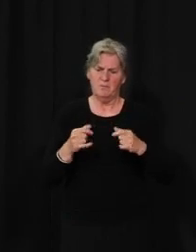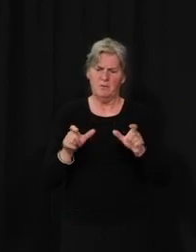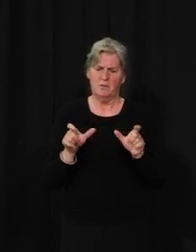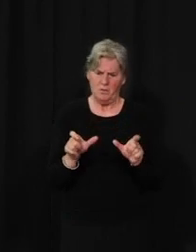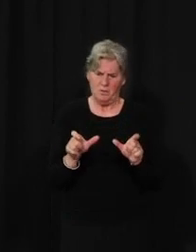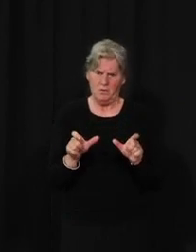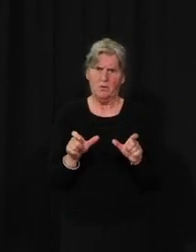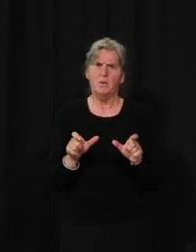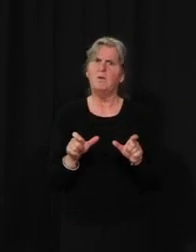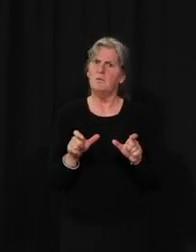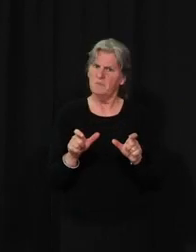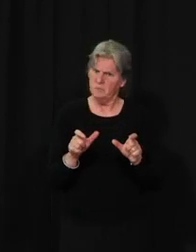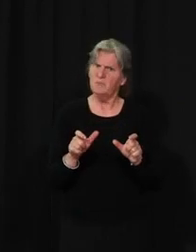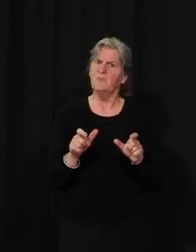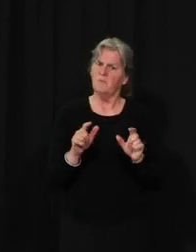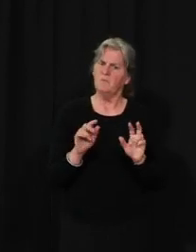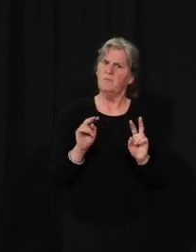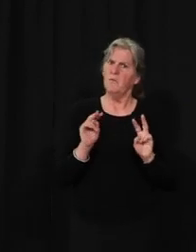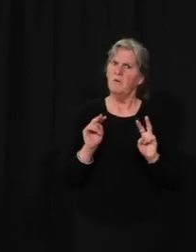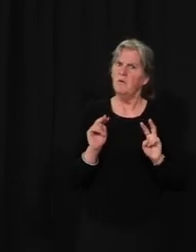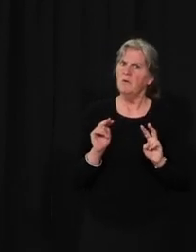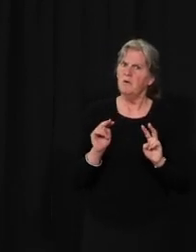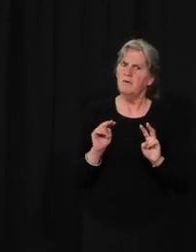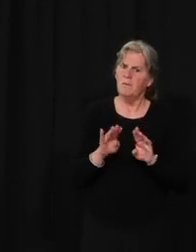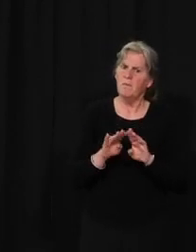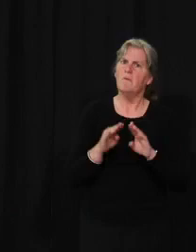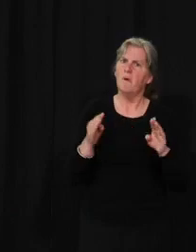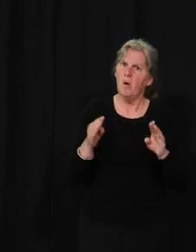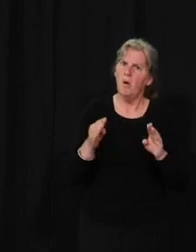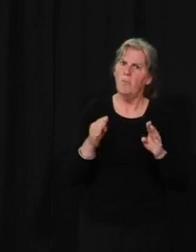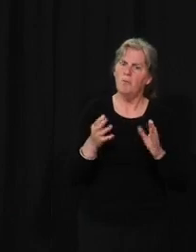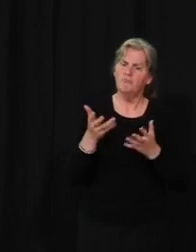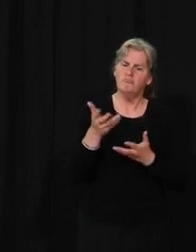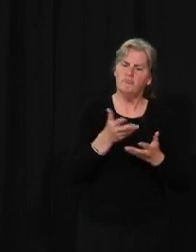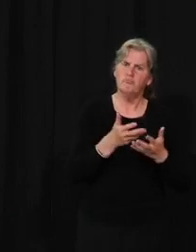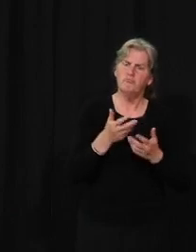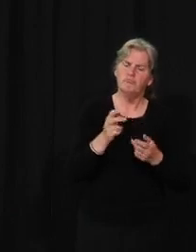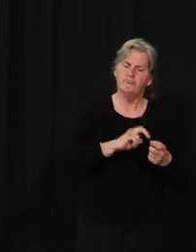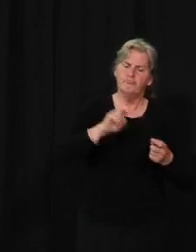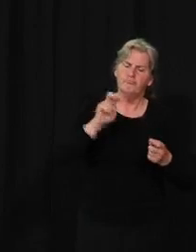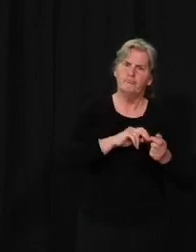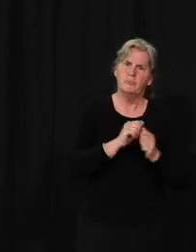the easing. The first step being the BC bubble, and then looking at othr